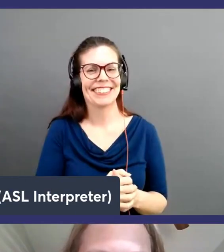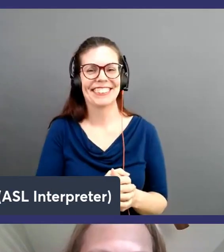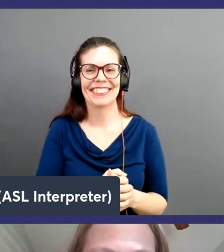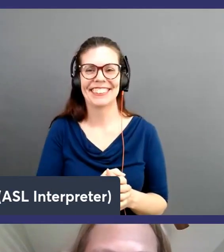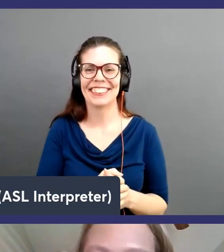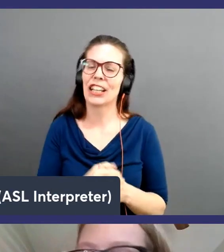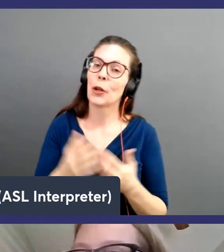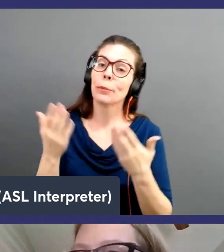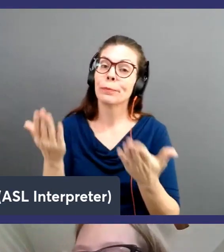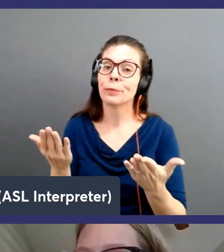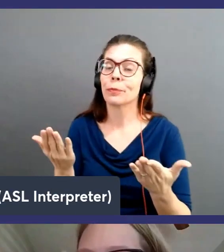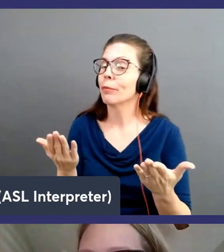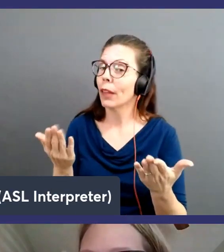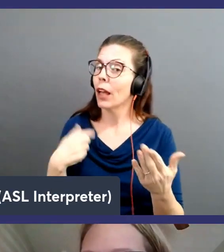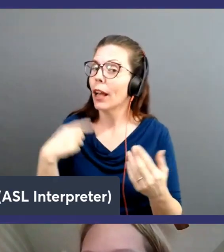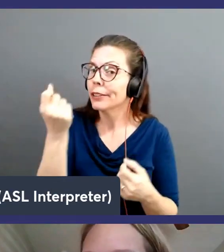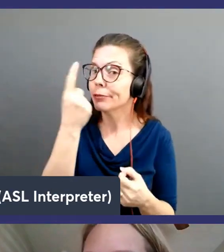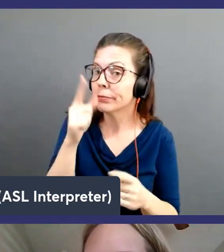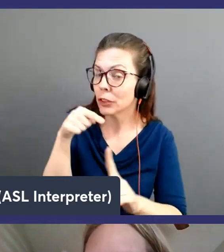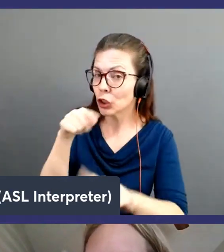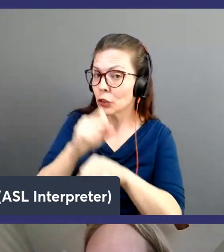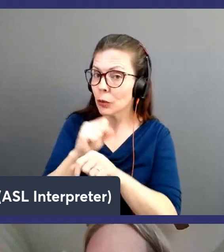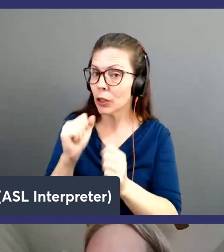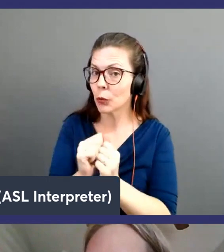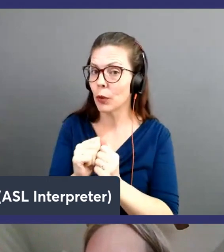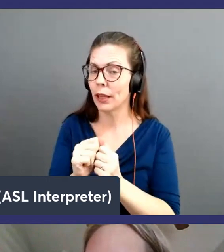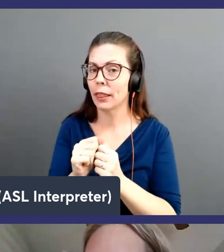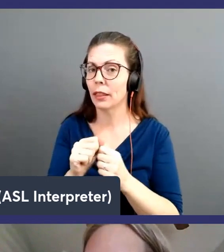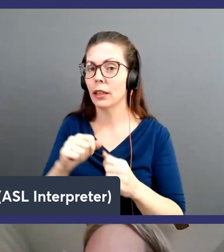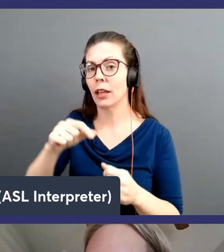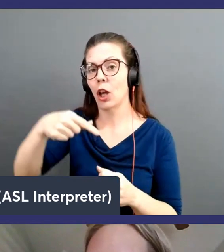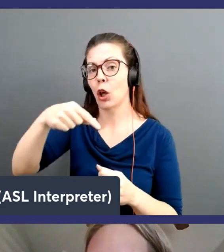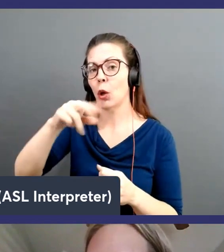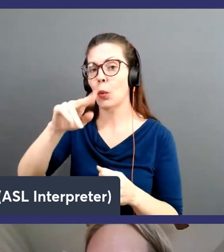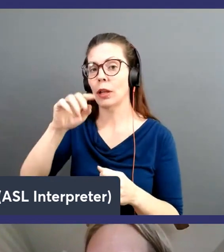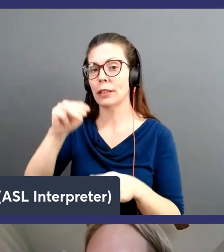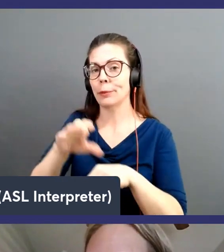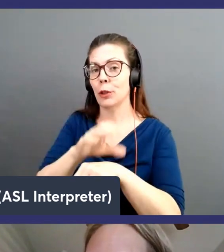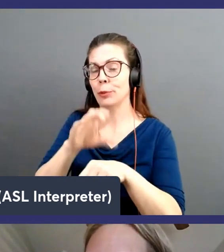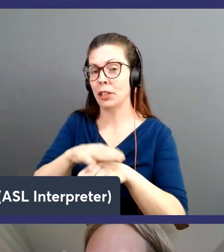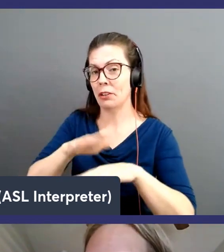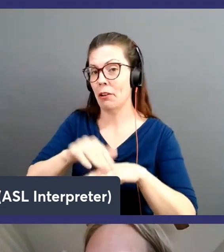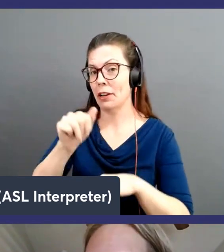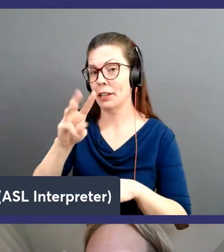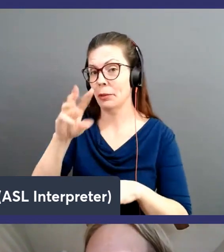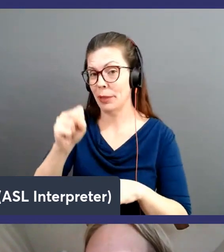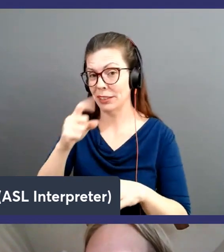So, I understand that you work with the quantum computing on AWS. Can you tell us a little bit more about your role